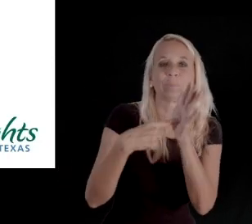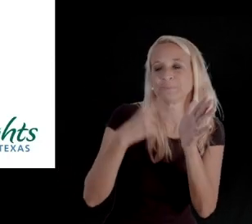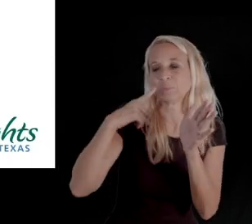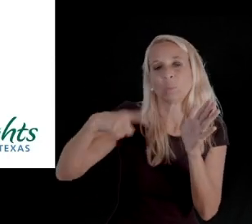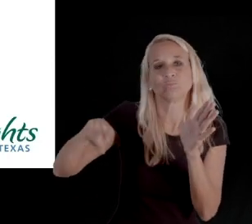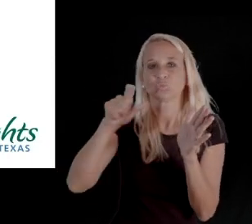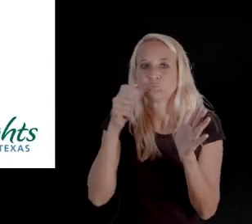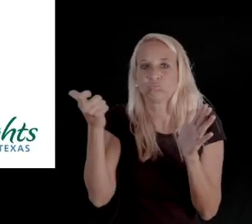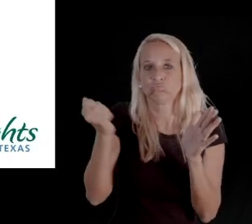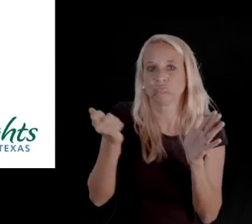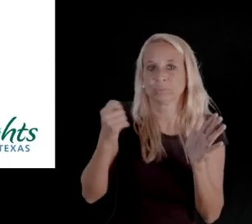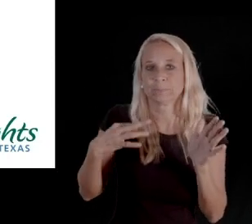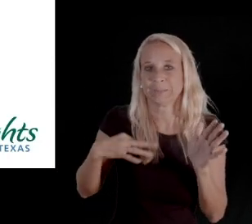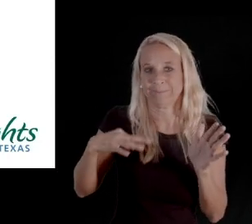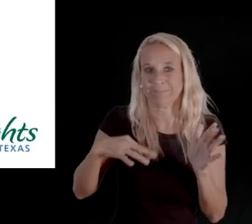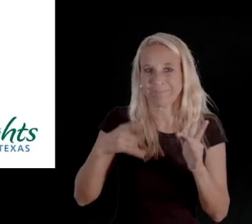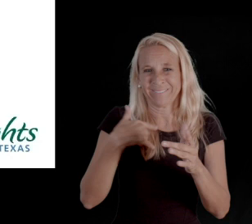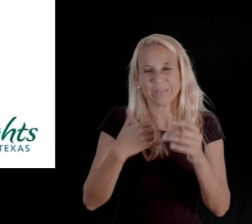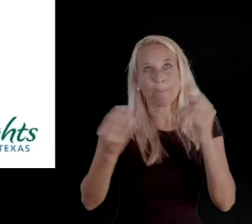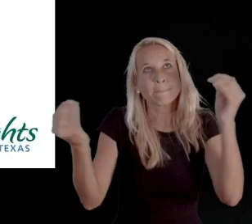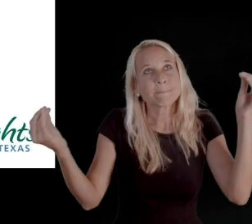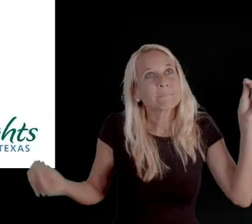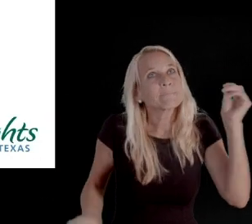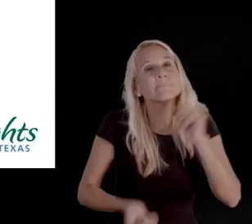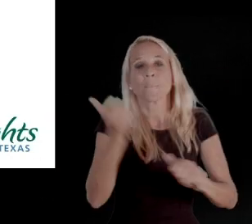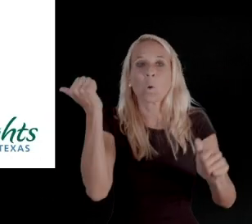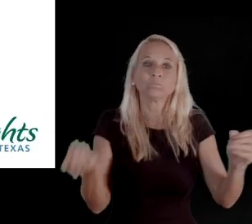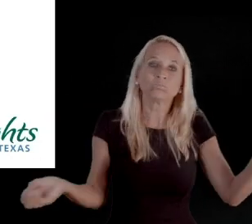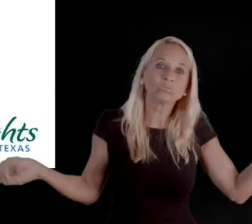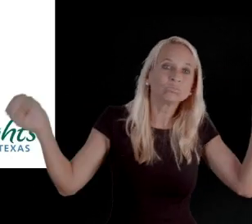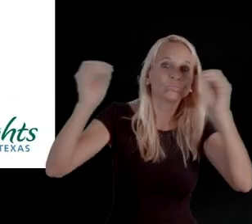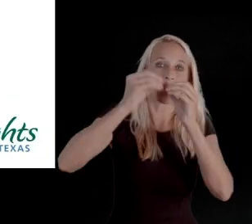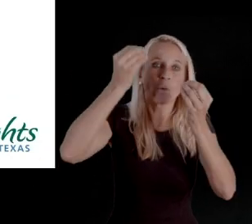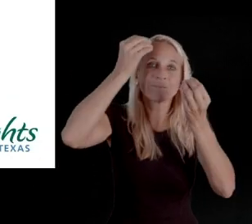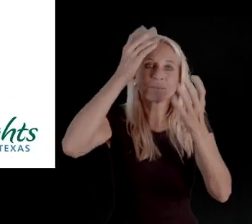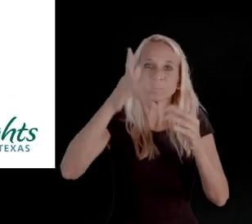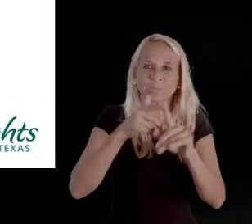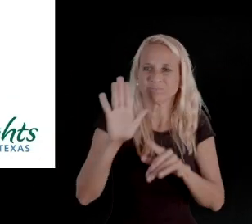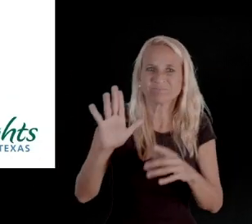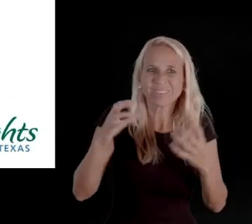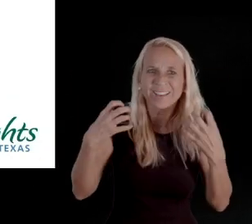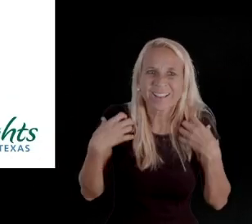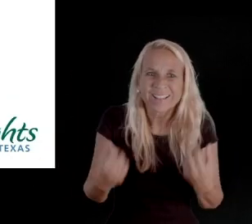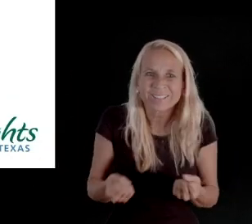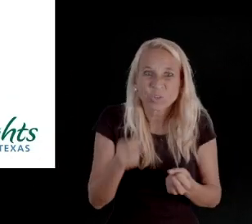you have the most information about your own health or about your beneficiary's health.